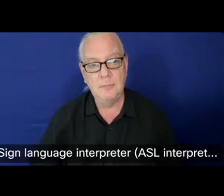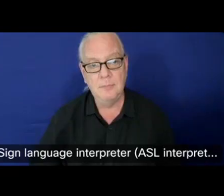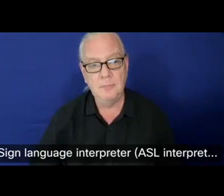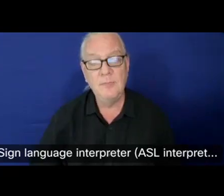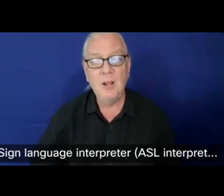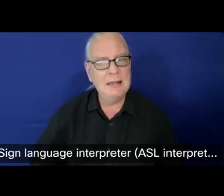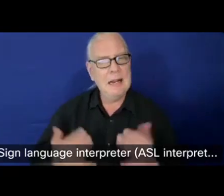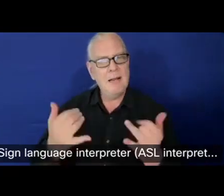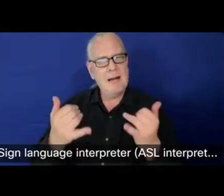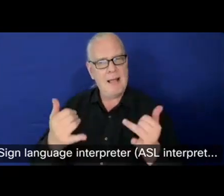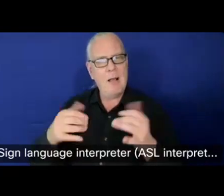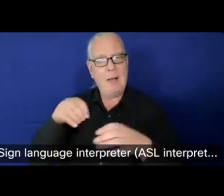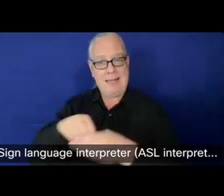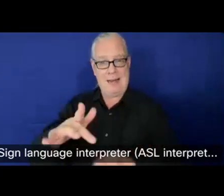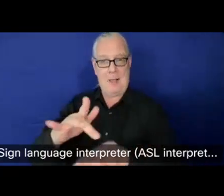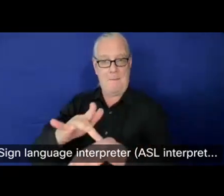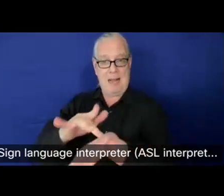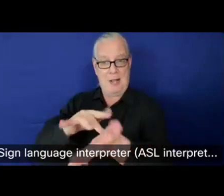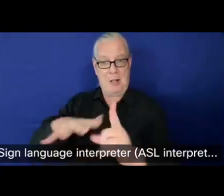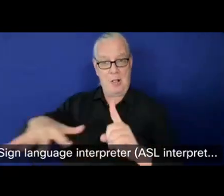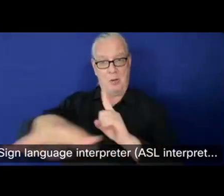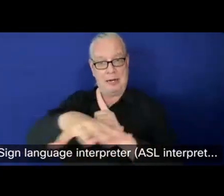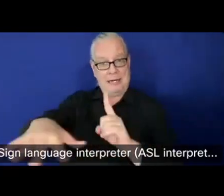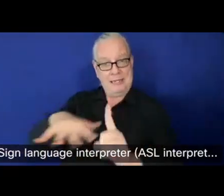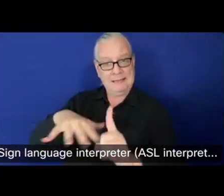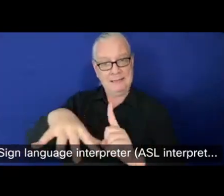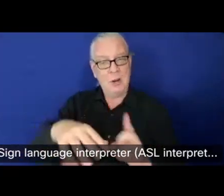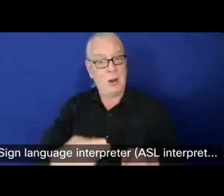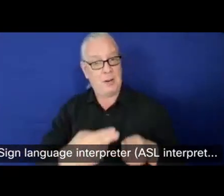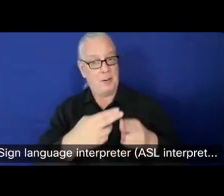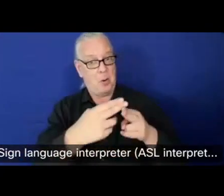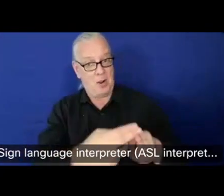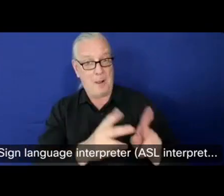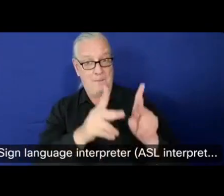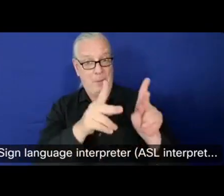patients. I have a love affair with the word patient because I